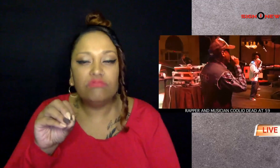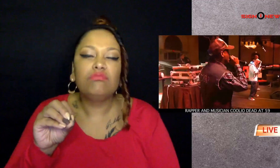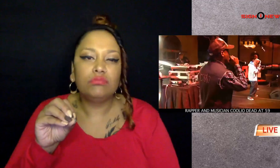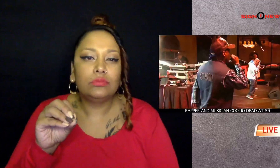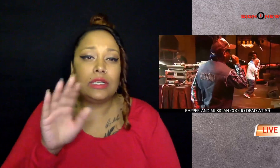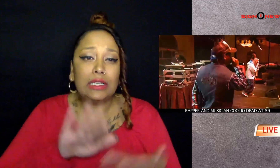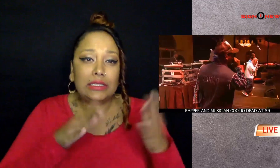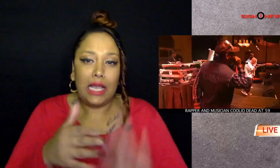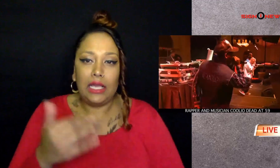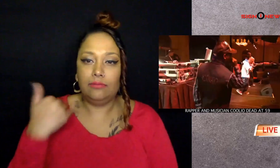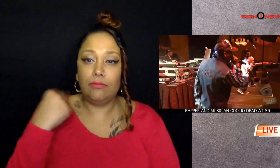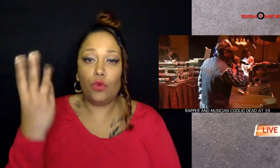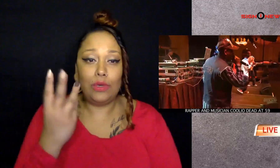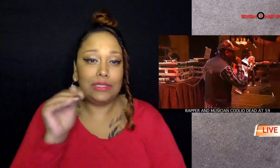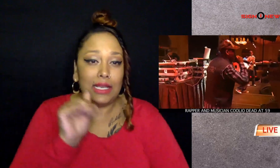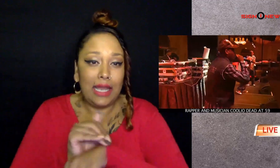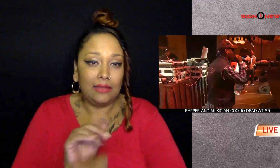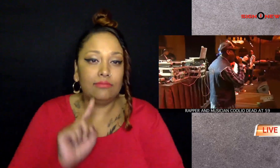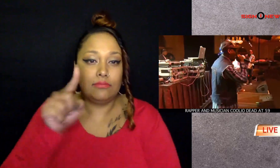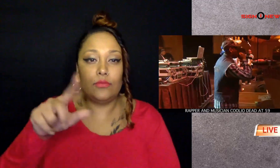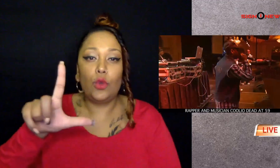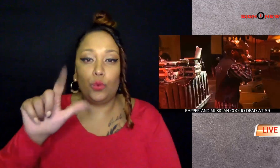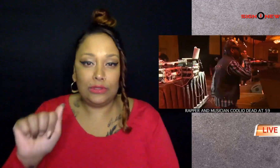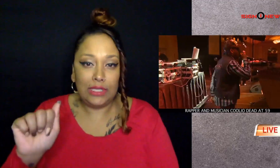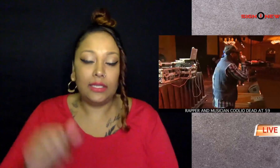the rapper and musician died Wednesday night in Los Angeles